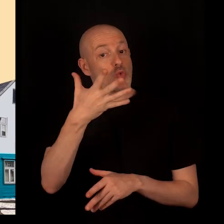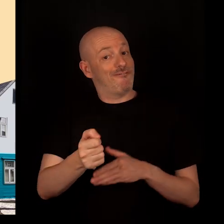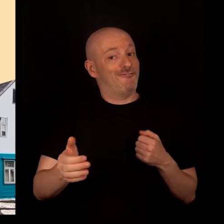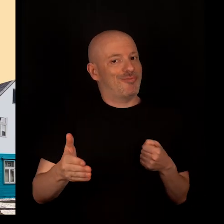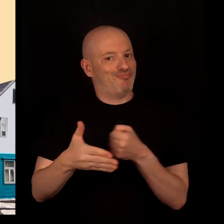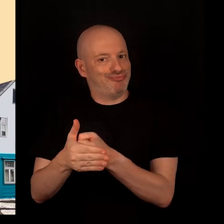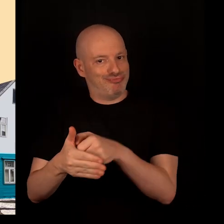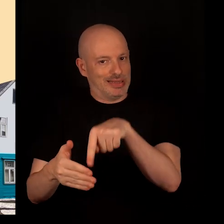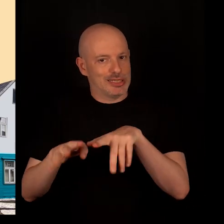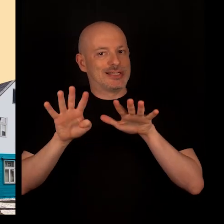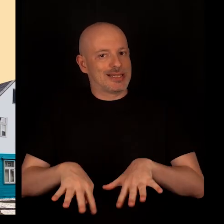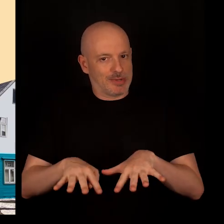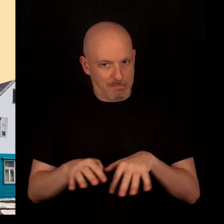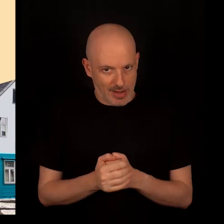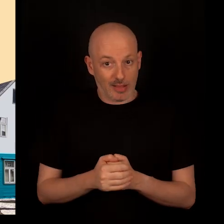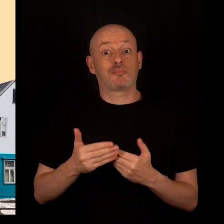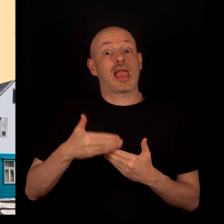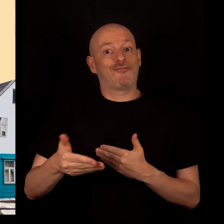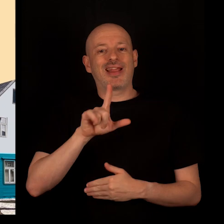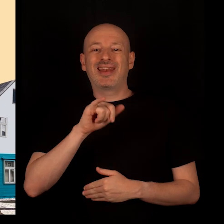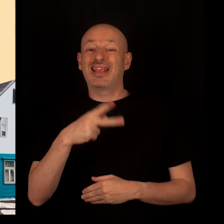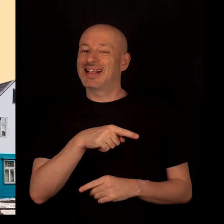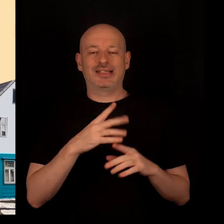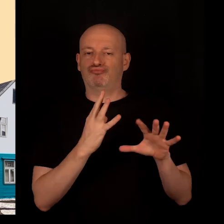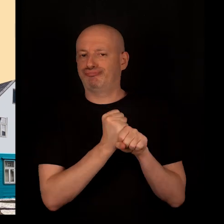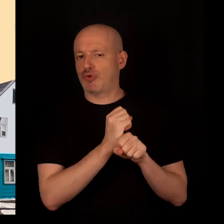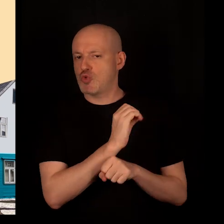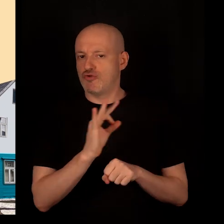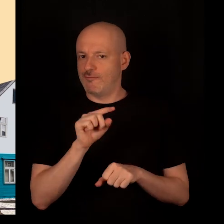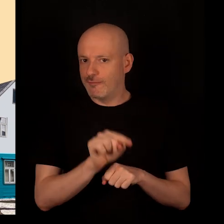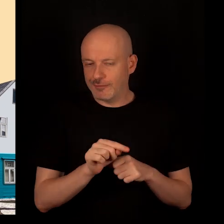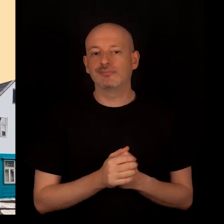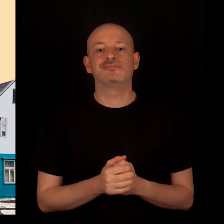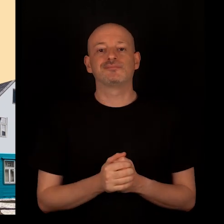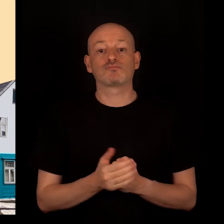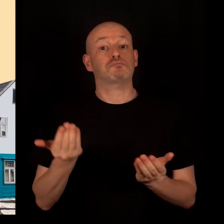So you have until the end of September and after that the link will be disabled.